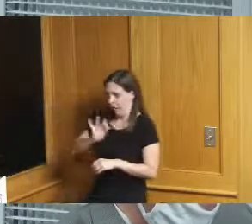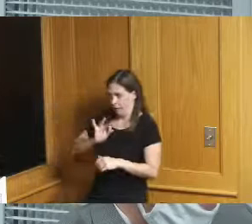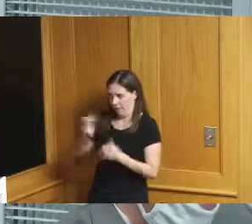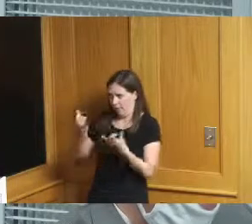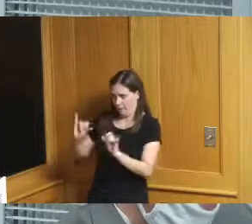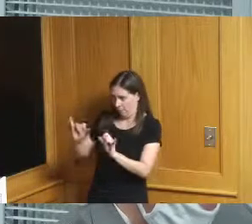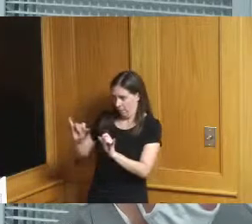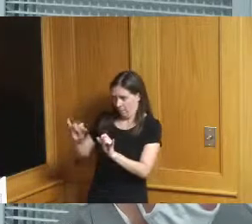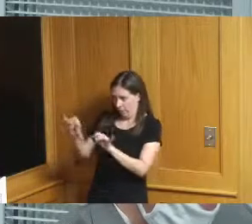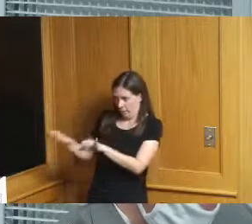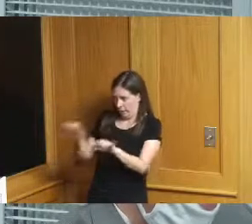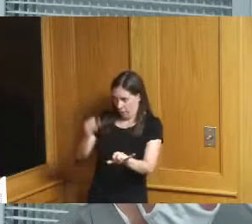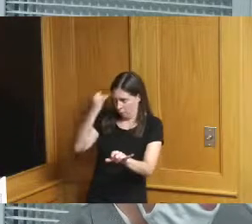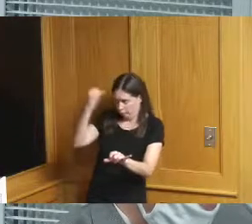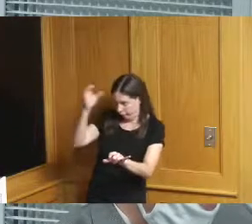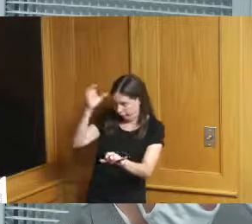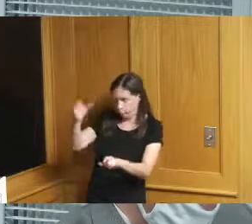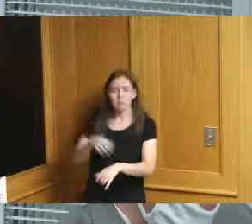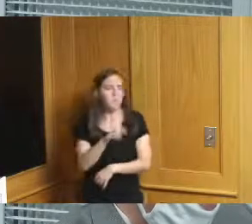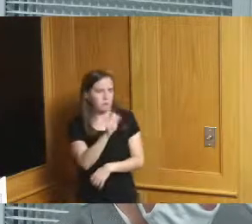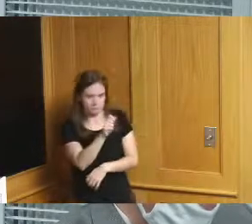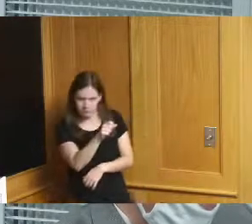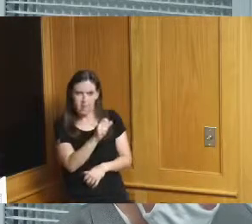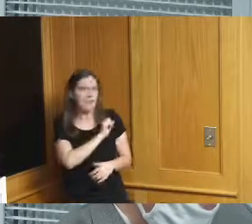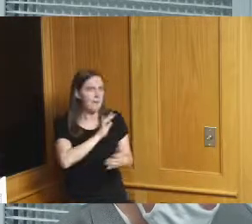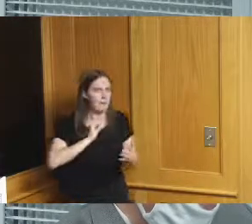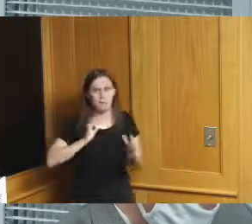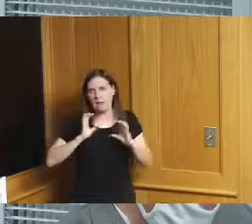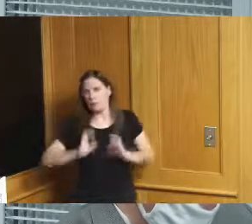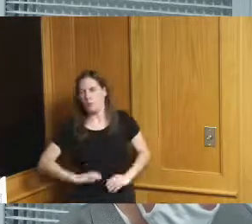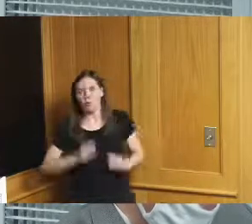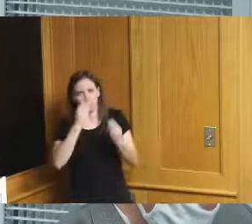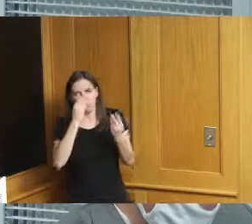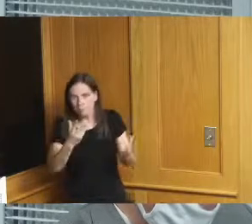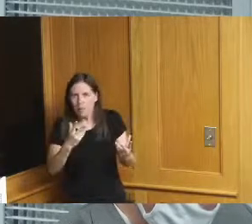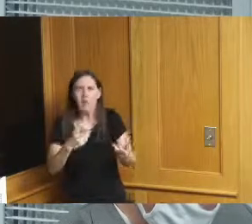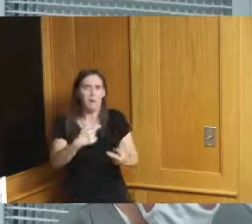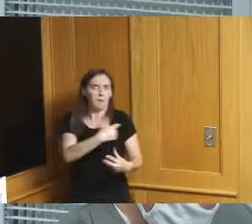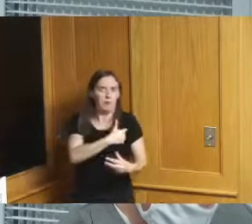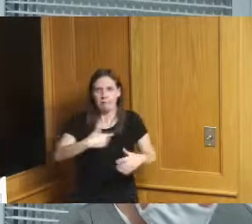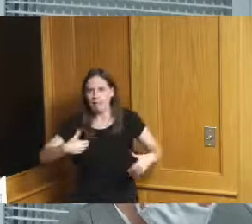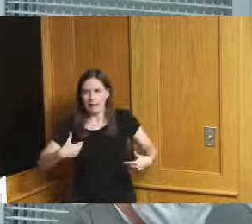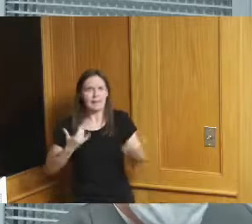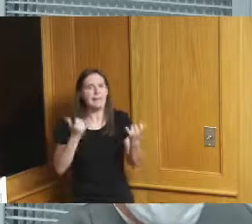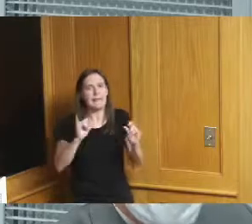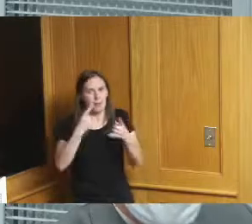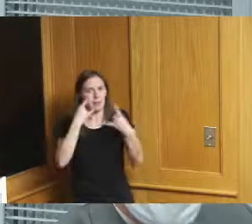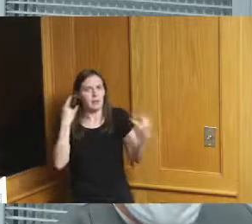absolutely staff no different staff customers etc yes okay there's some confusion but thank